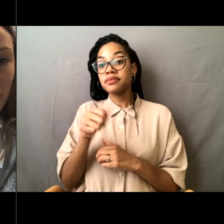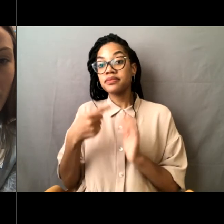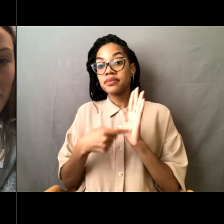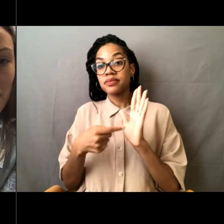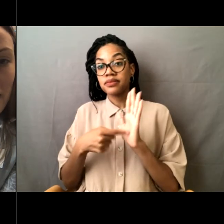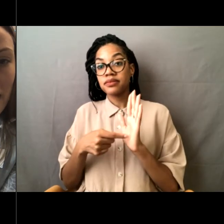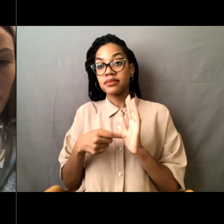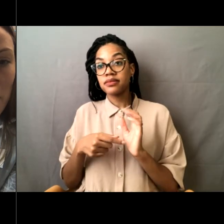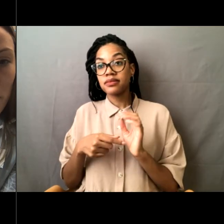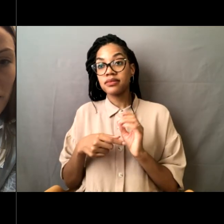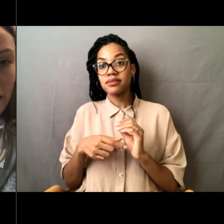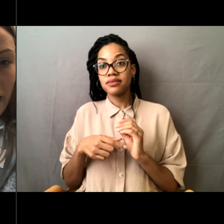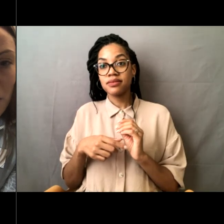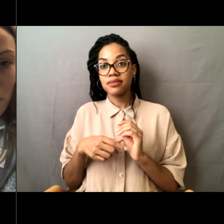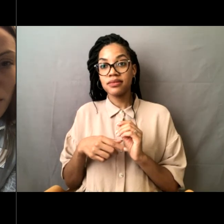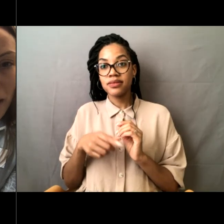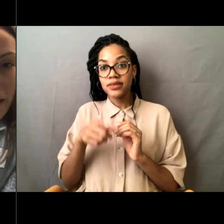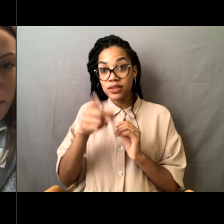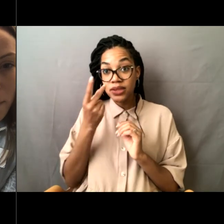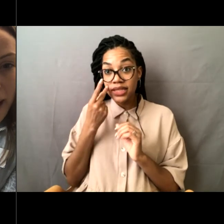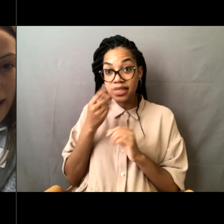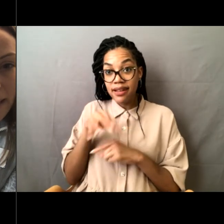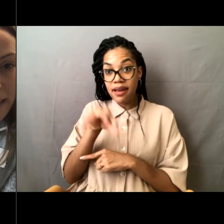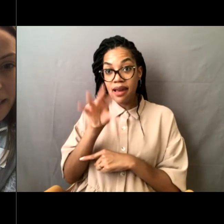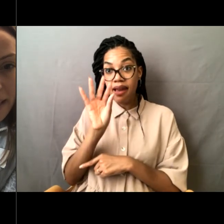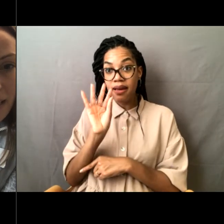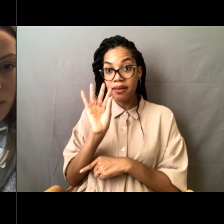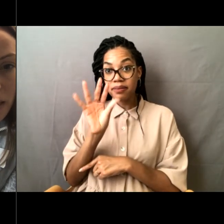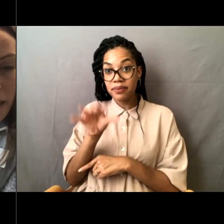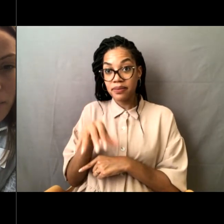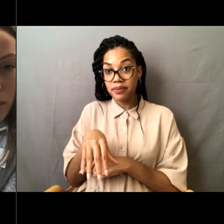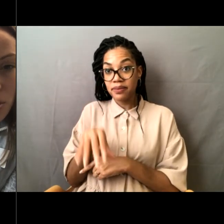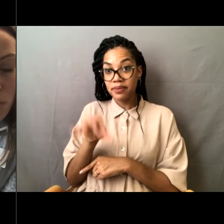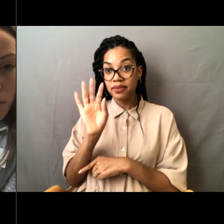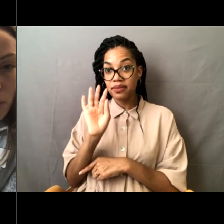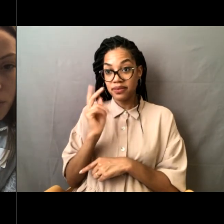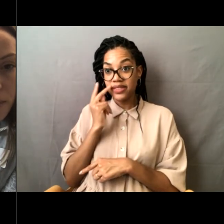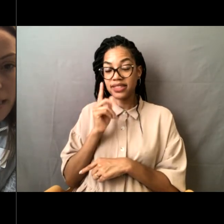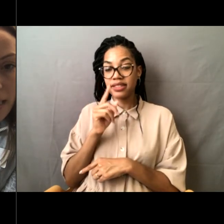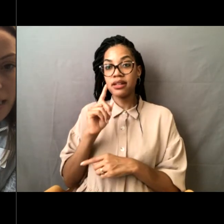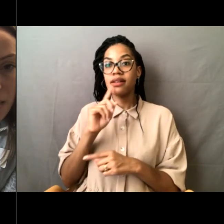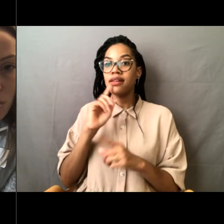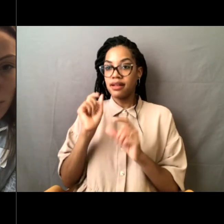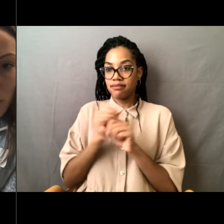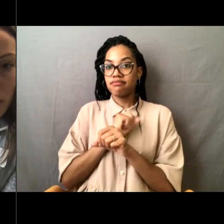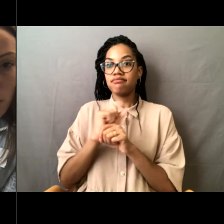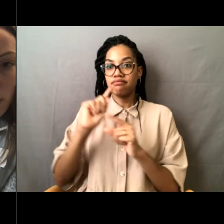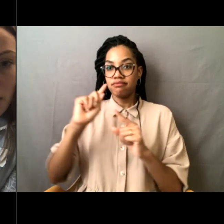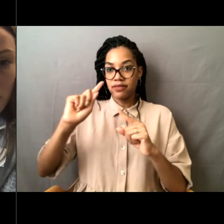You can even kind of see that I'm moving the camera around in the back. And so the camera can do a full 360, which is really cool.